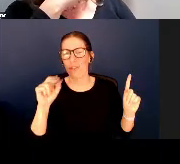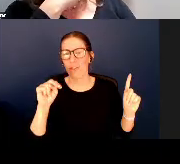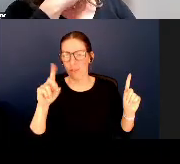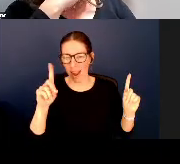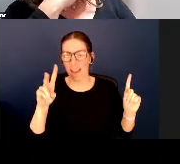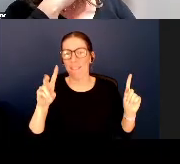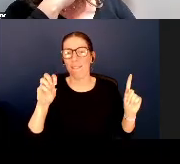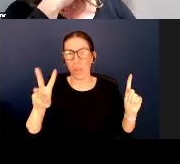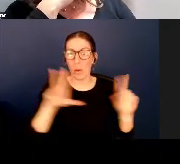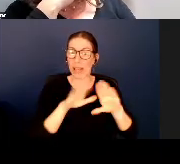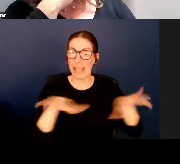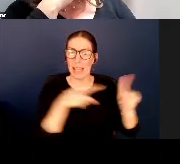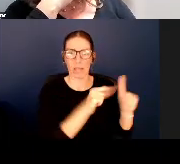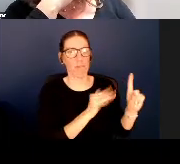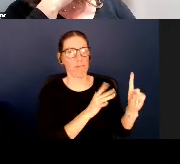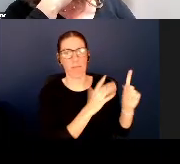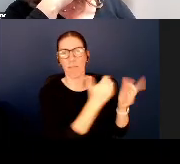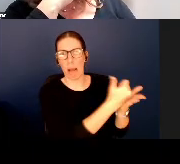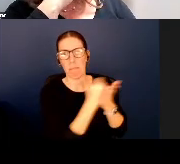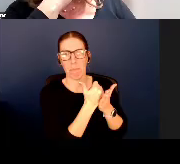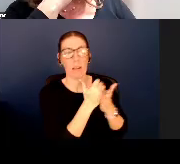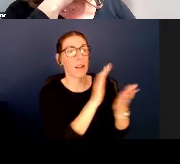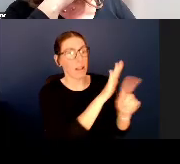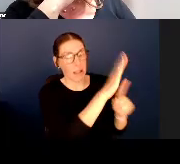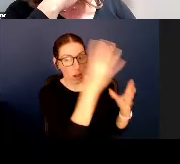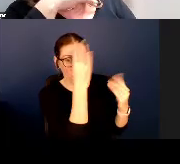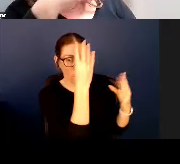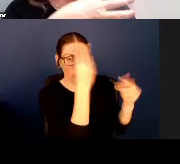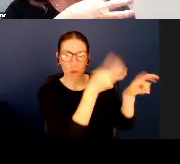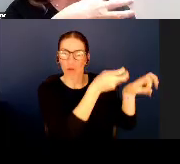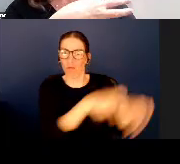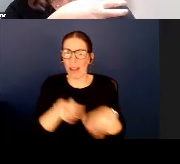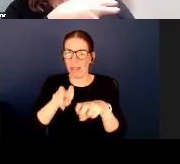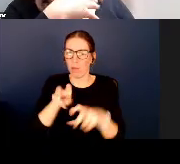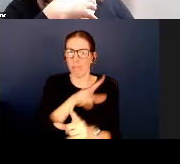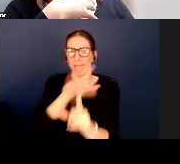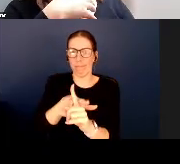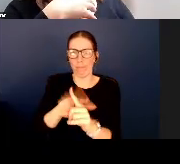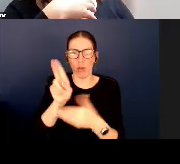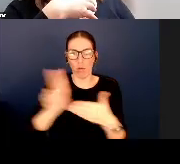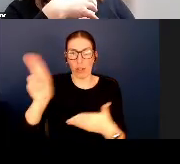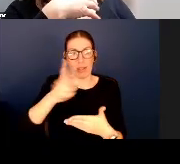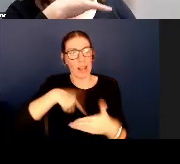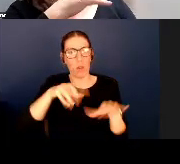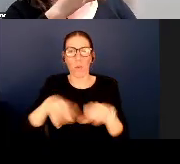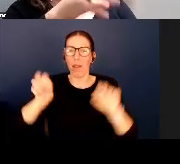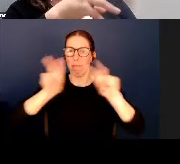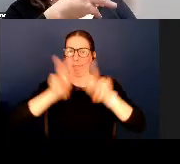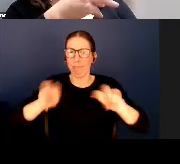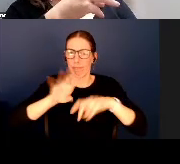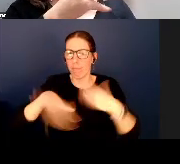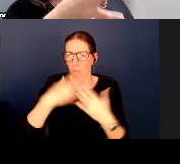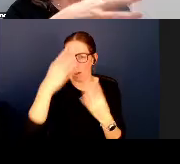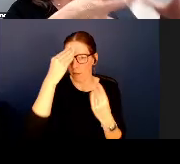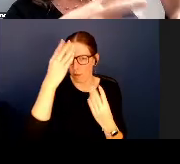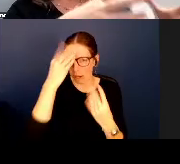easy to transfer the information to the university so we could analyze it. And um we were able to